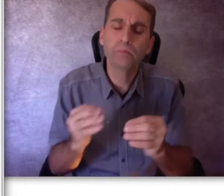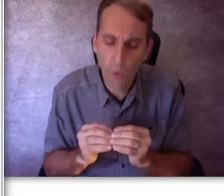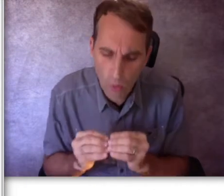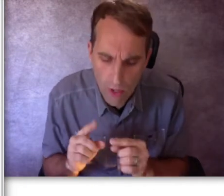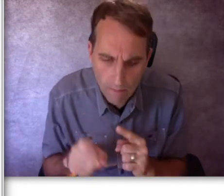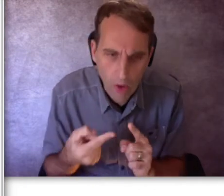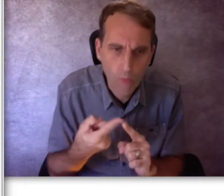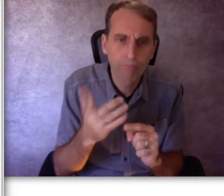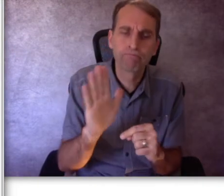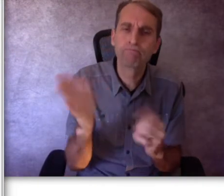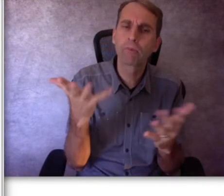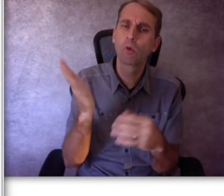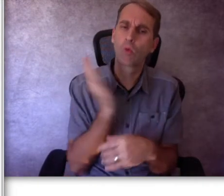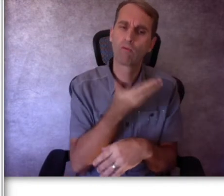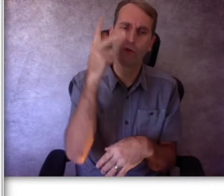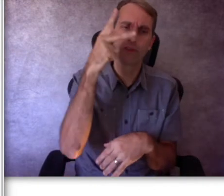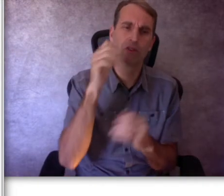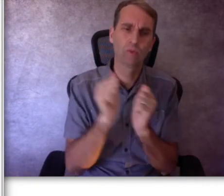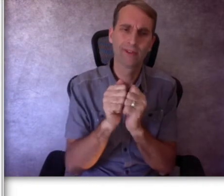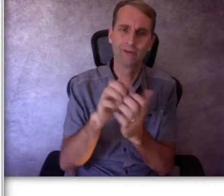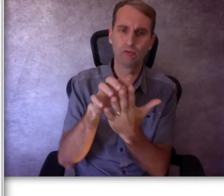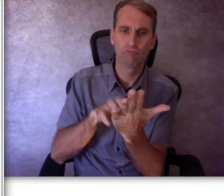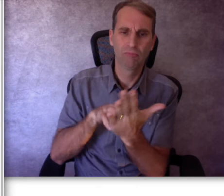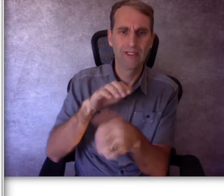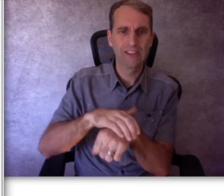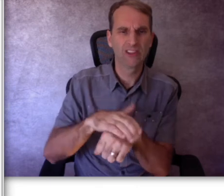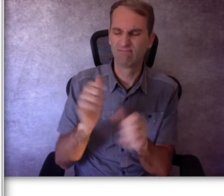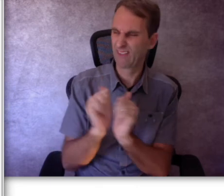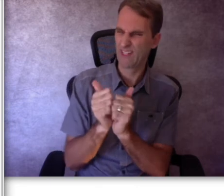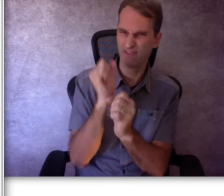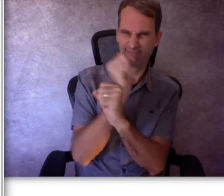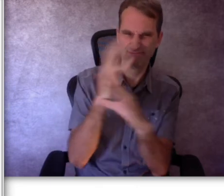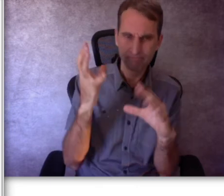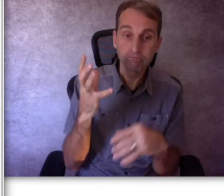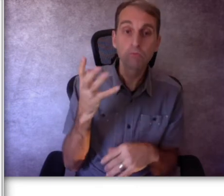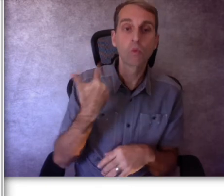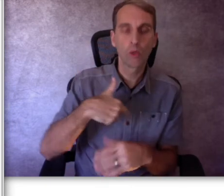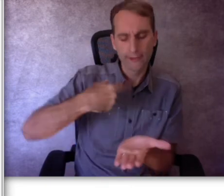I'd like to talk a little bit further about what our philosophy was with the scripting into English.